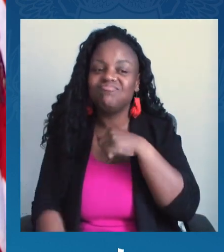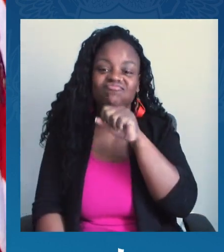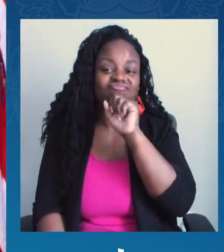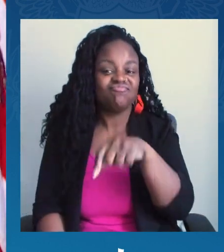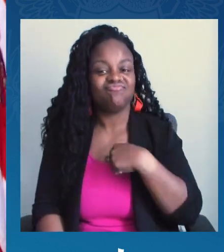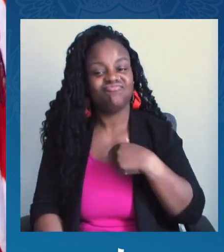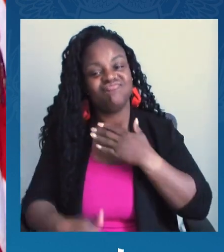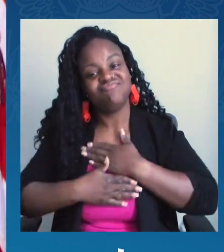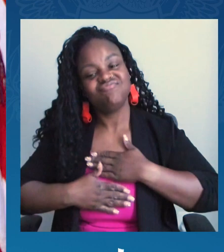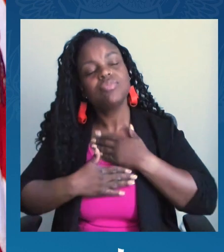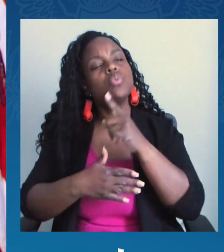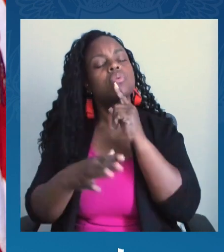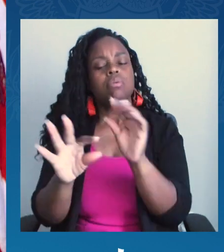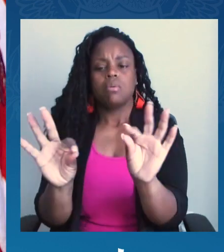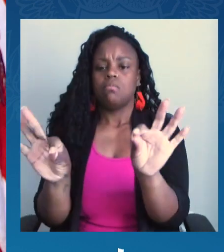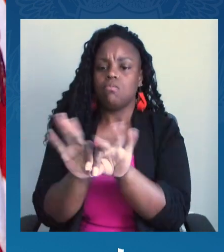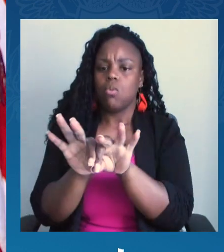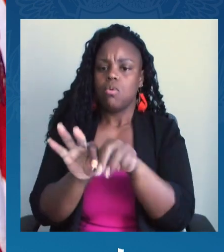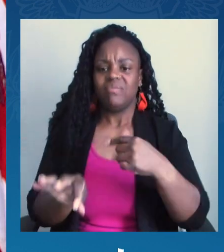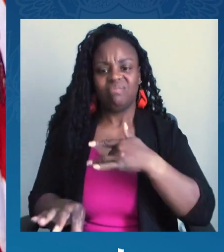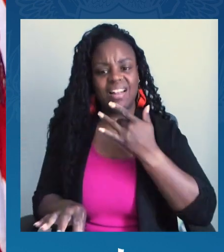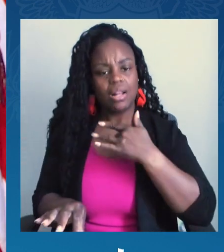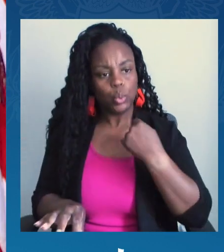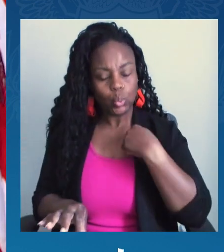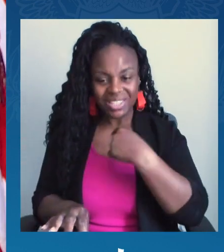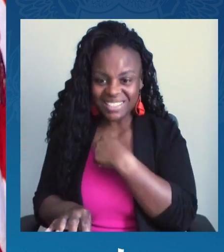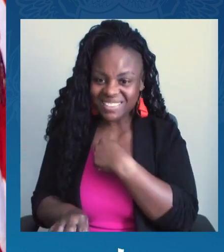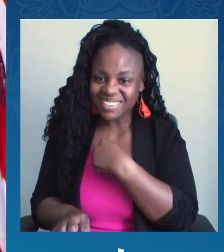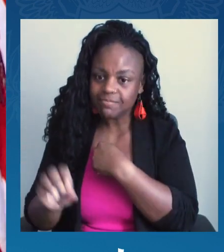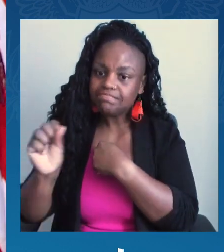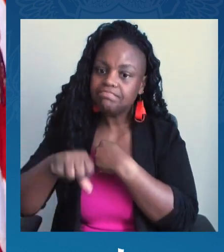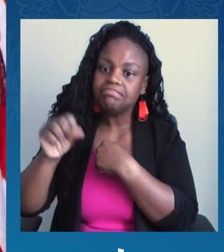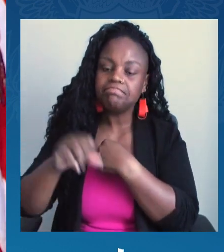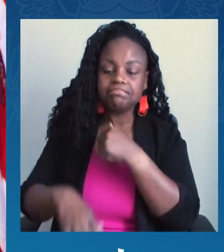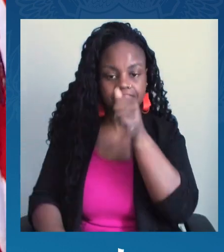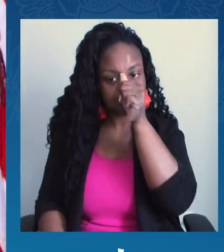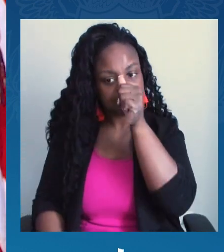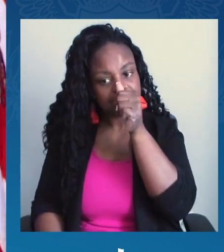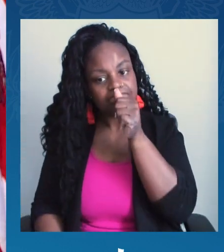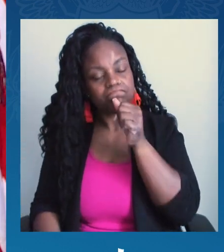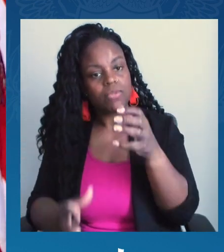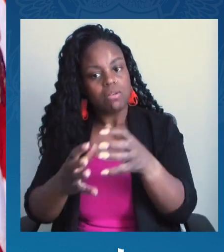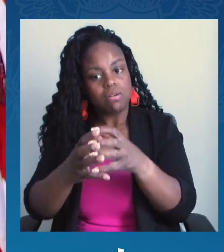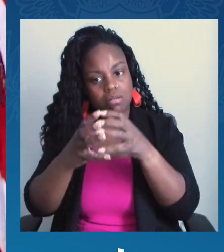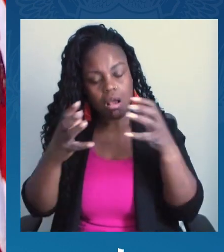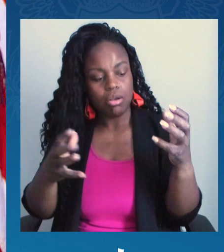when we are dealing with so much that is heavy, when we are dealing with just the pressures of everyday life,